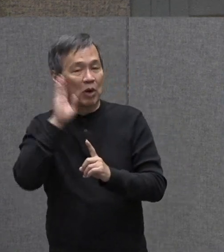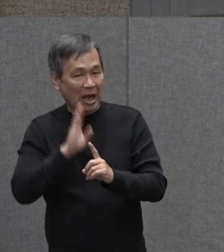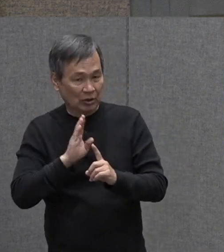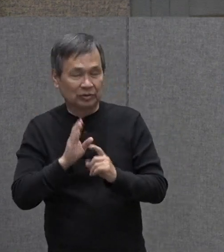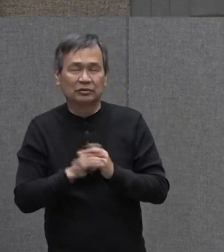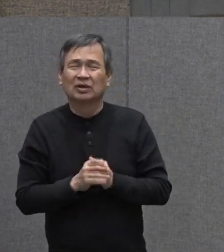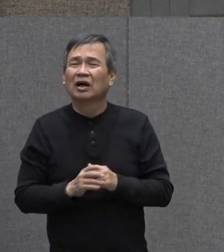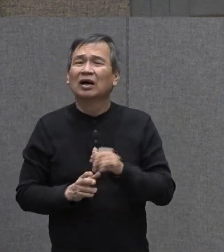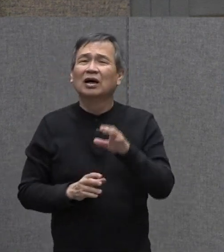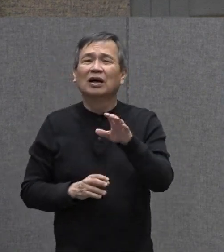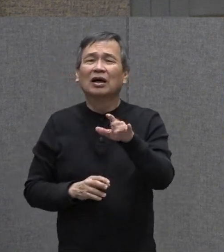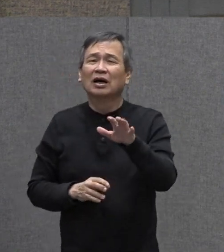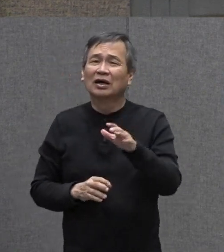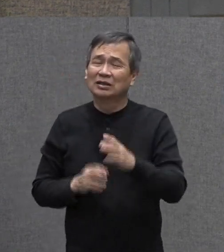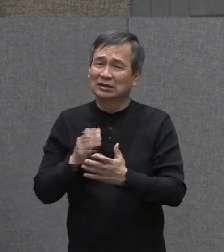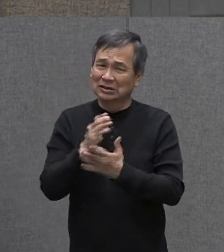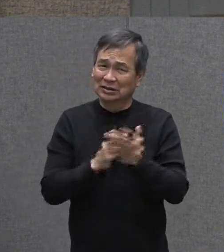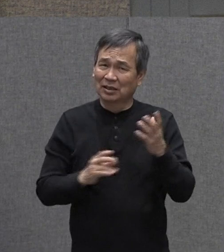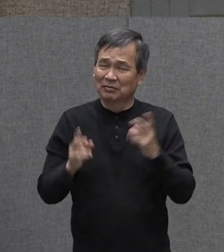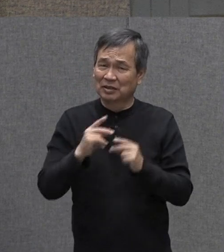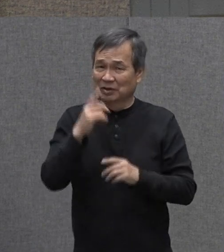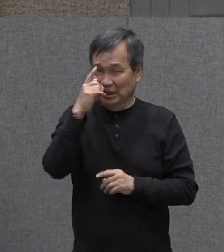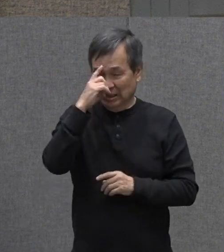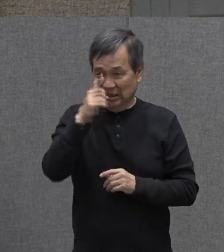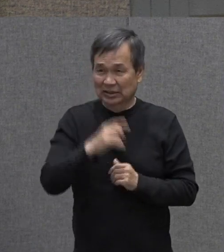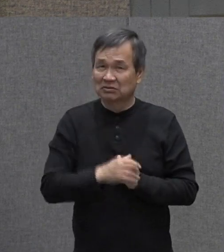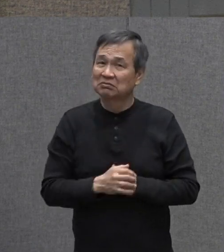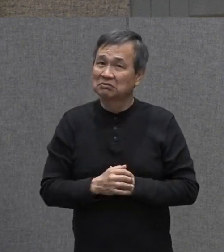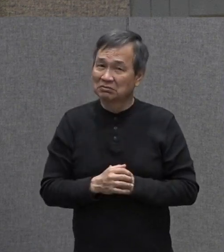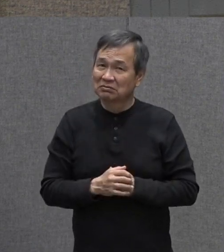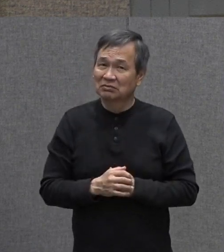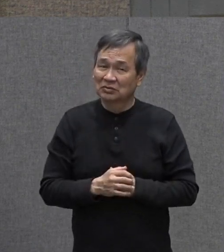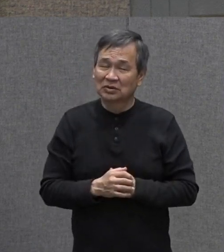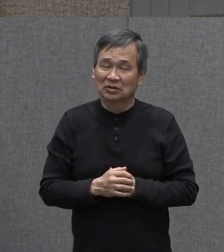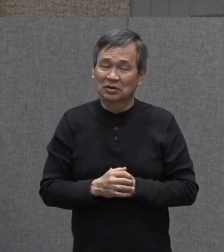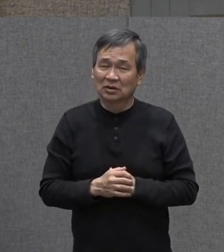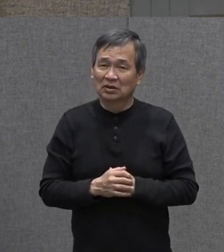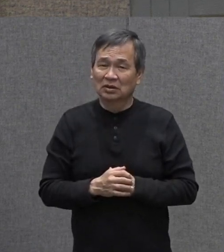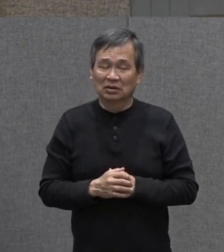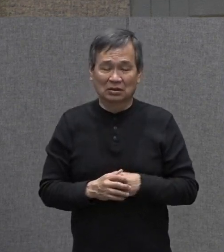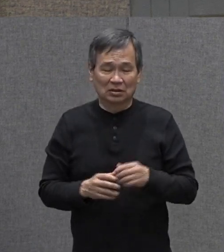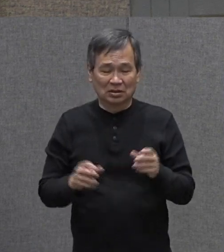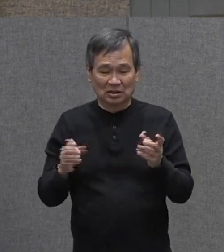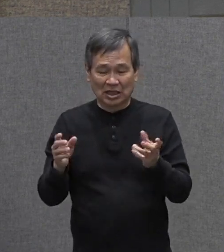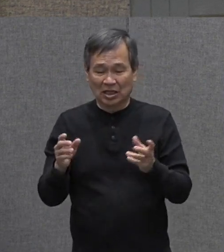Did you know that some people think that it's time to throw this banana away?